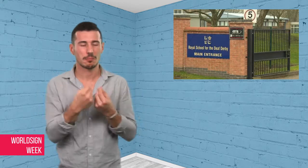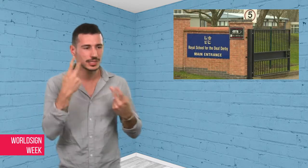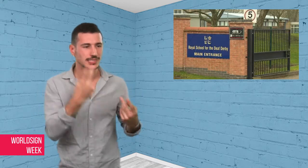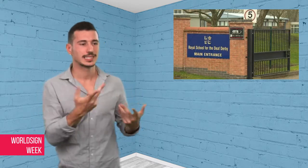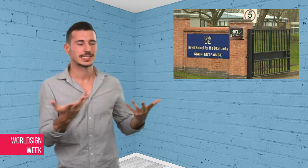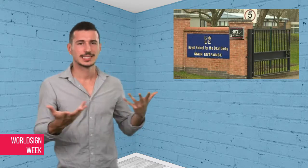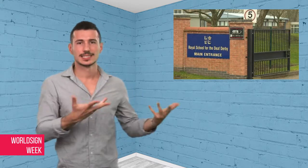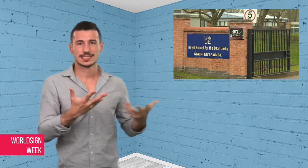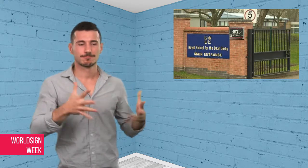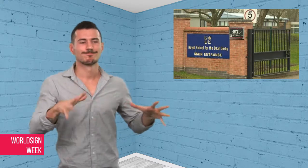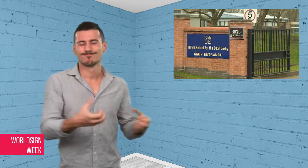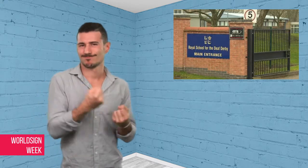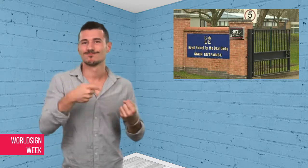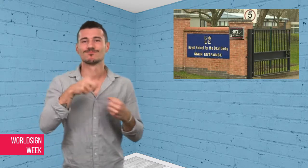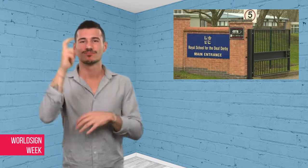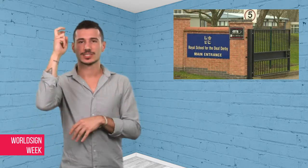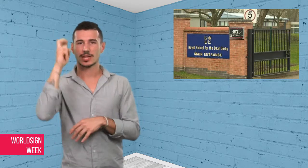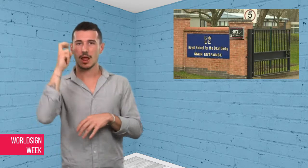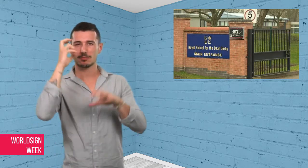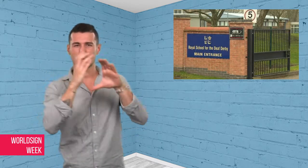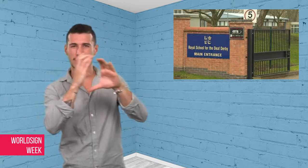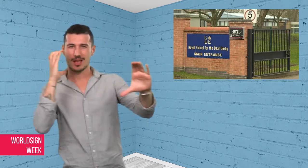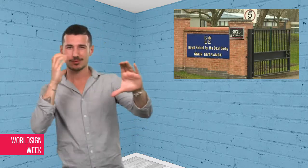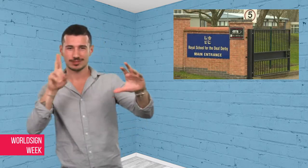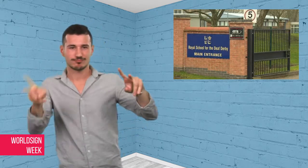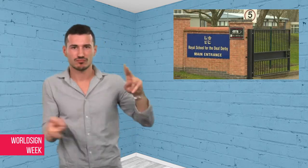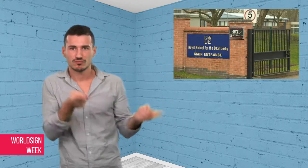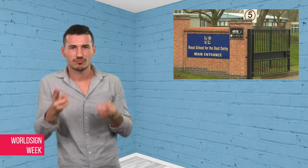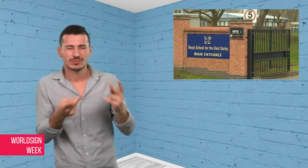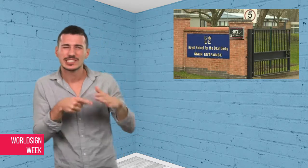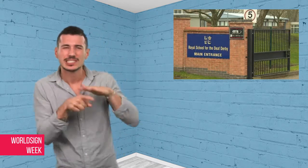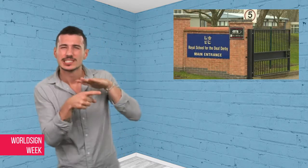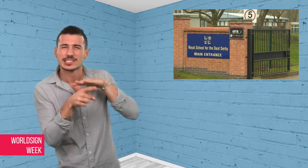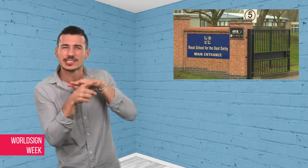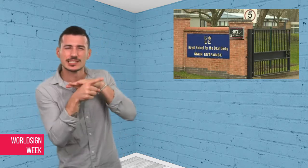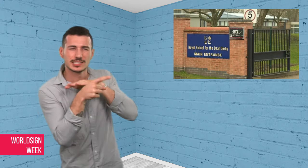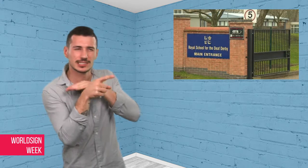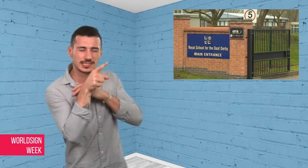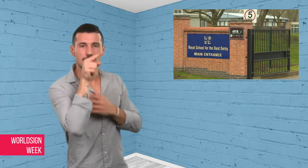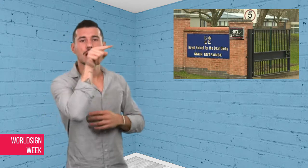They are now seeking for asylum in England